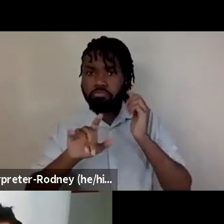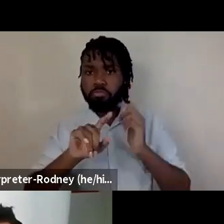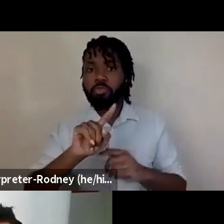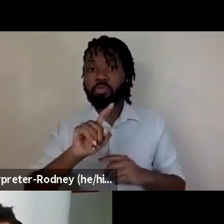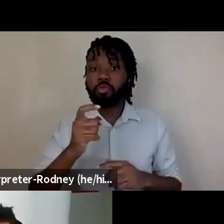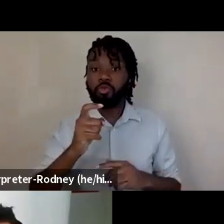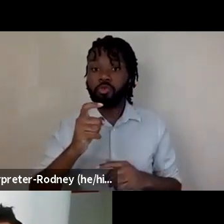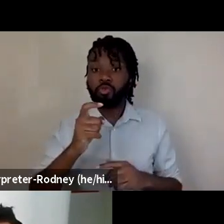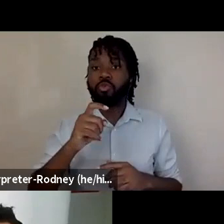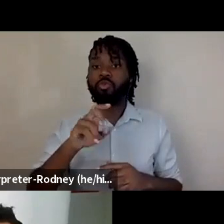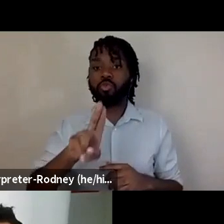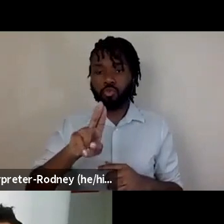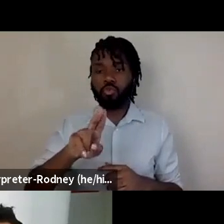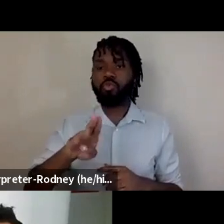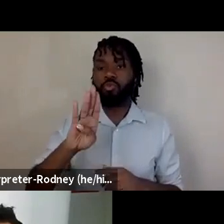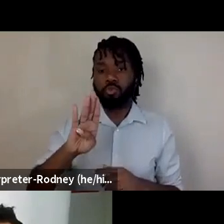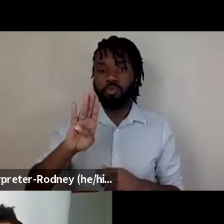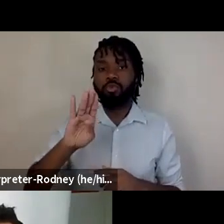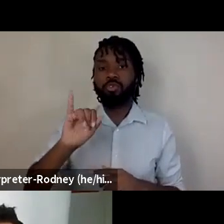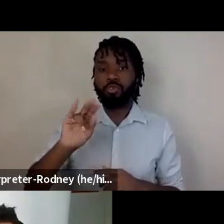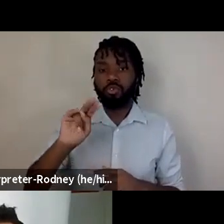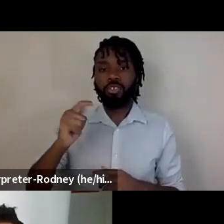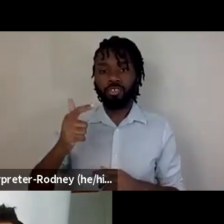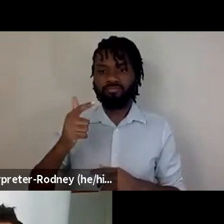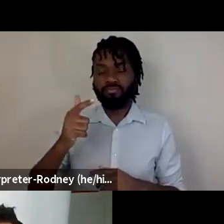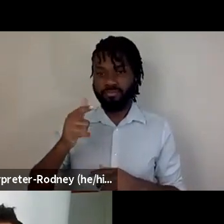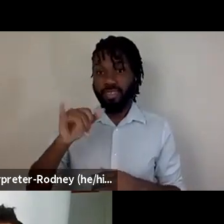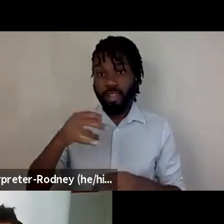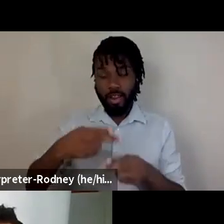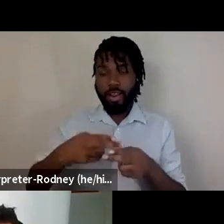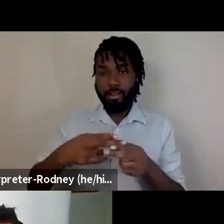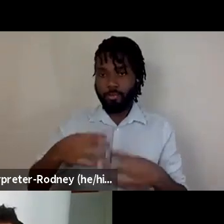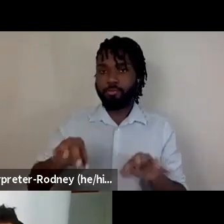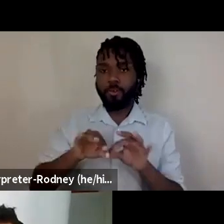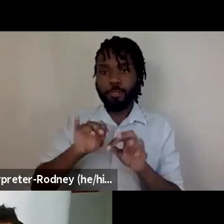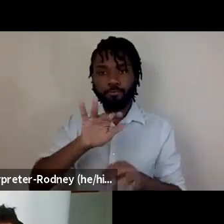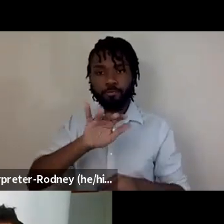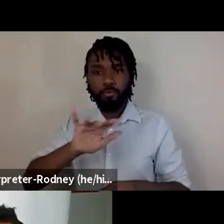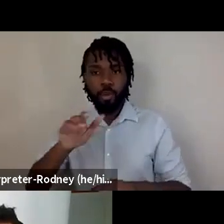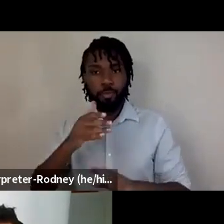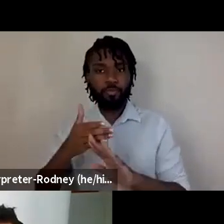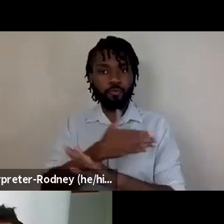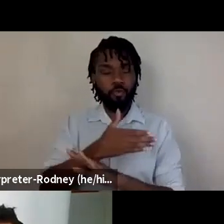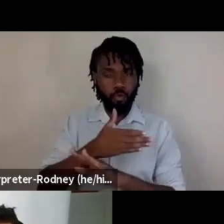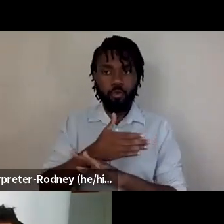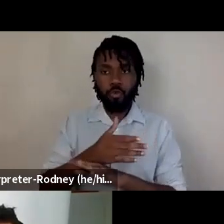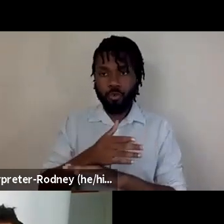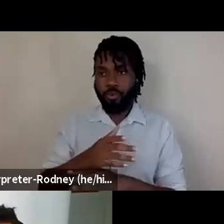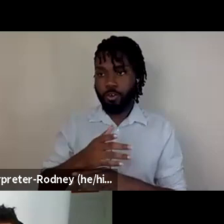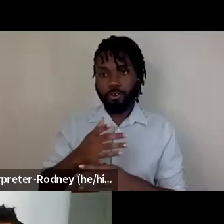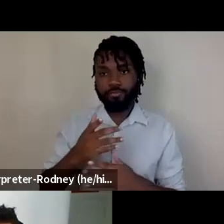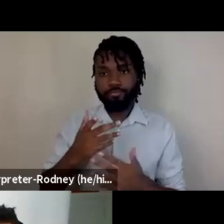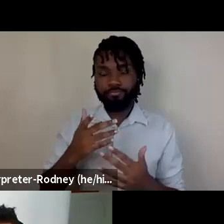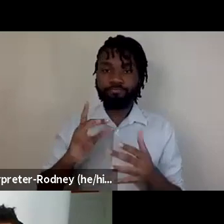X-U B-I-N-G. For self care, if you need a break during this workshop,